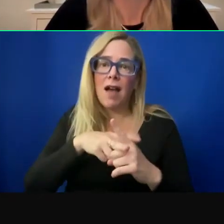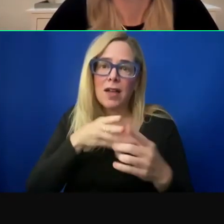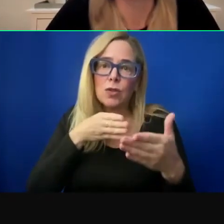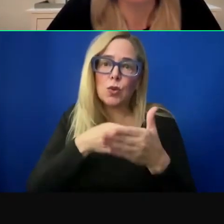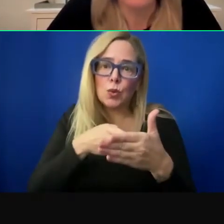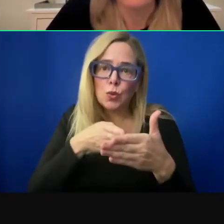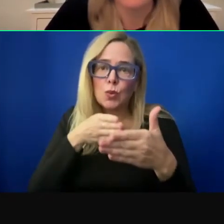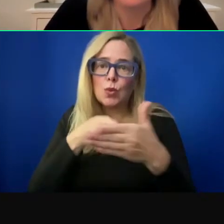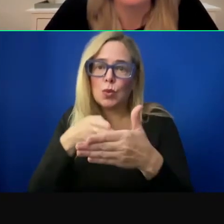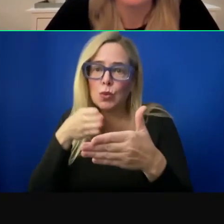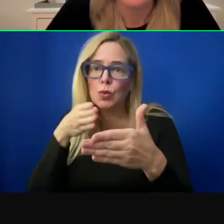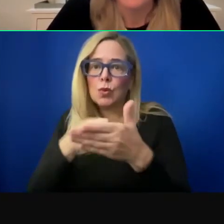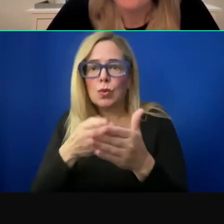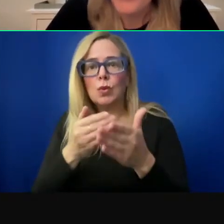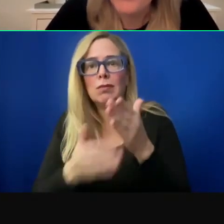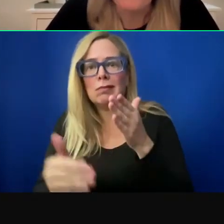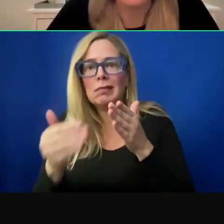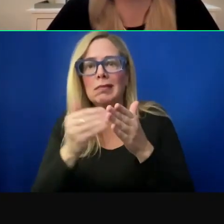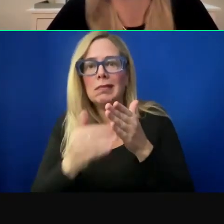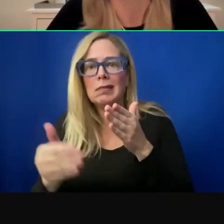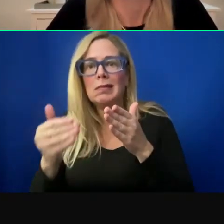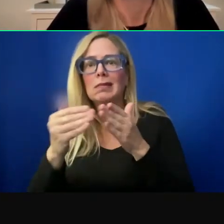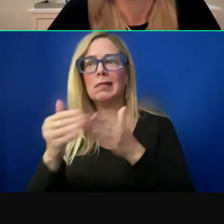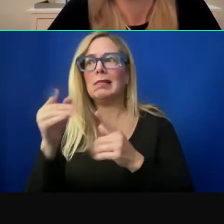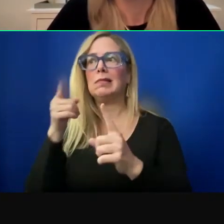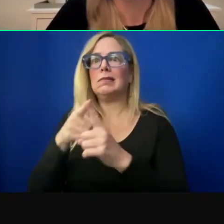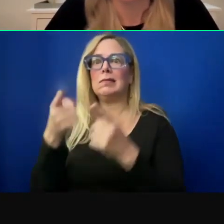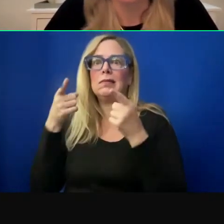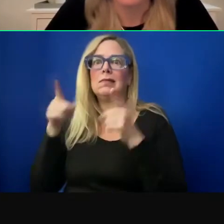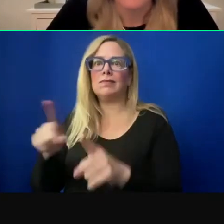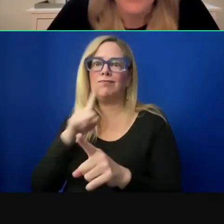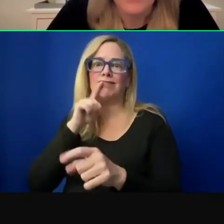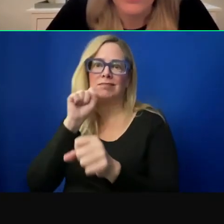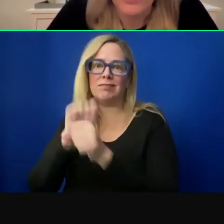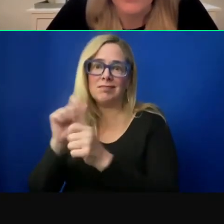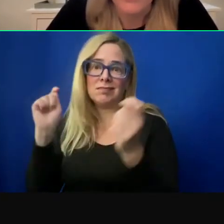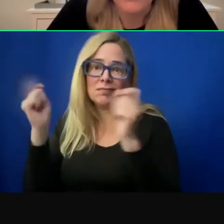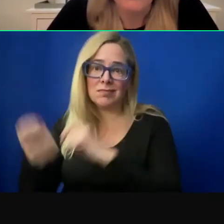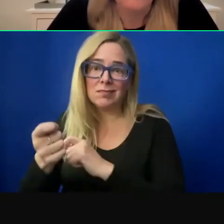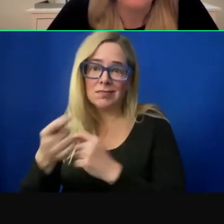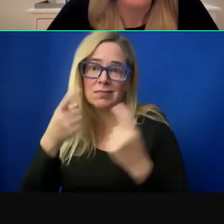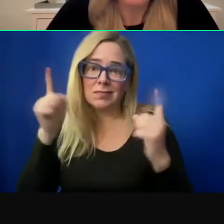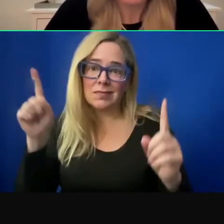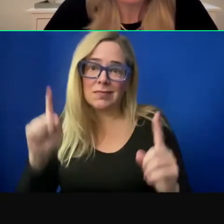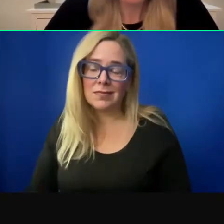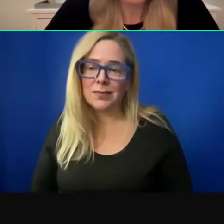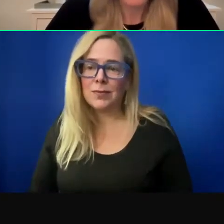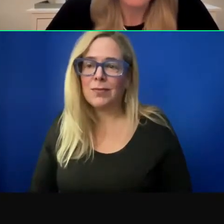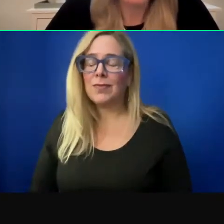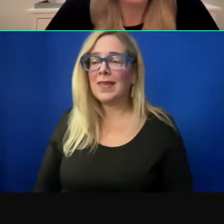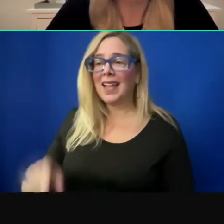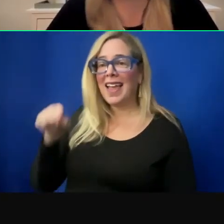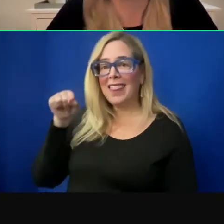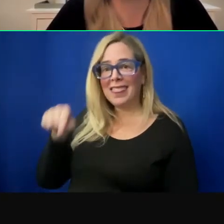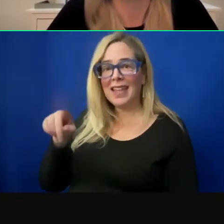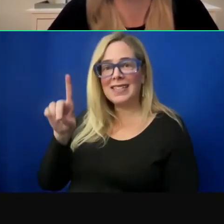So this process that we use at my center is called Disability Data Justice. It's all about using data